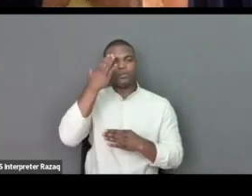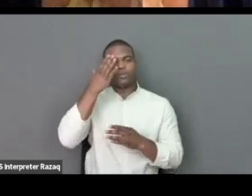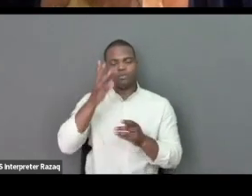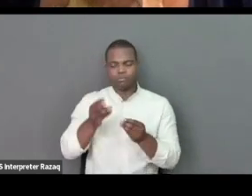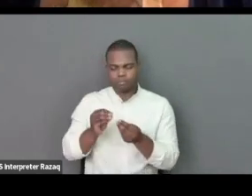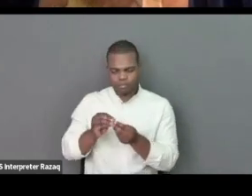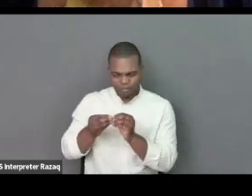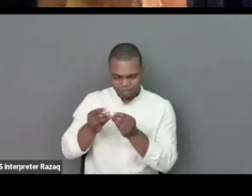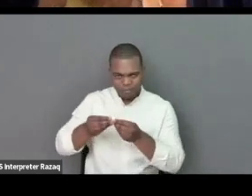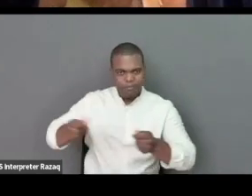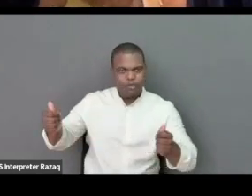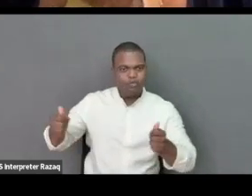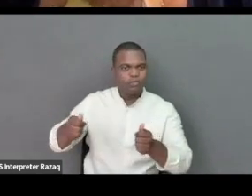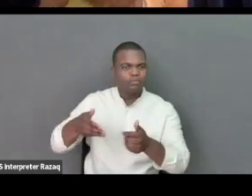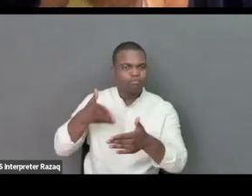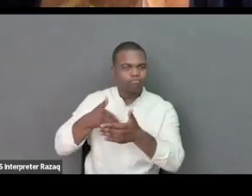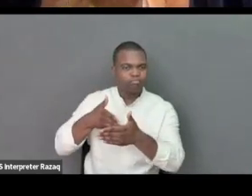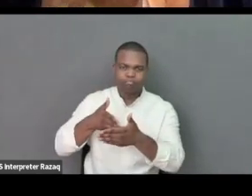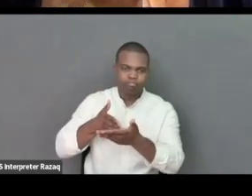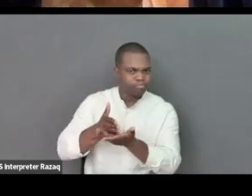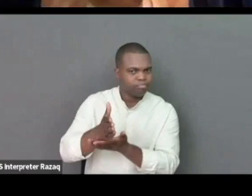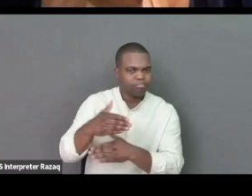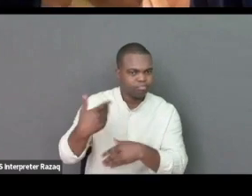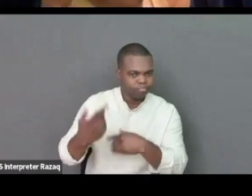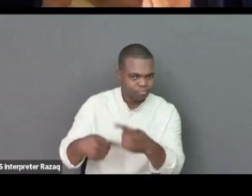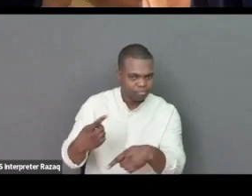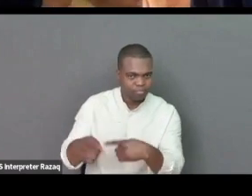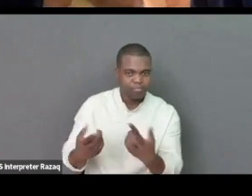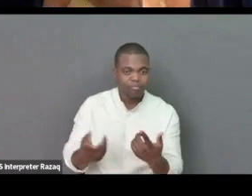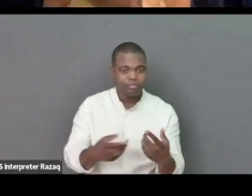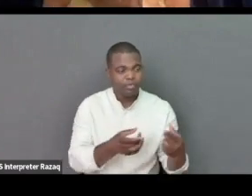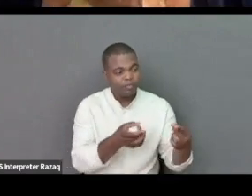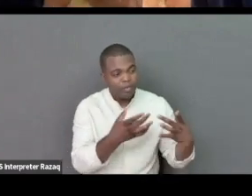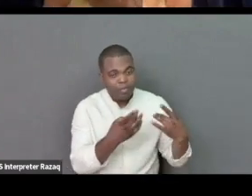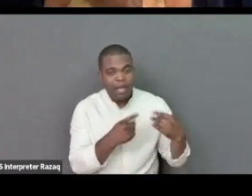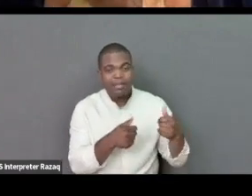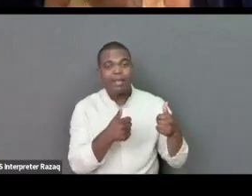clear, as clear information as you can, and we try